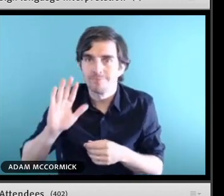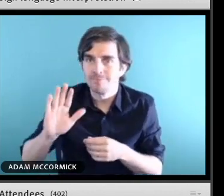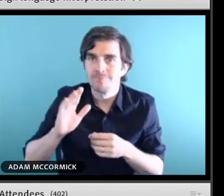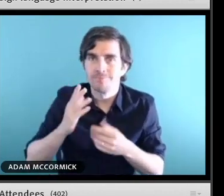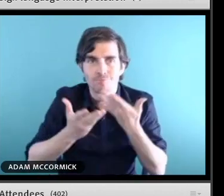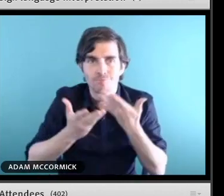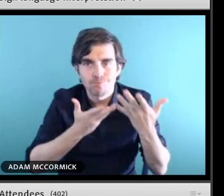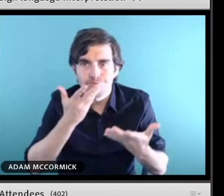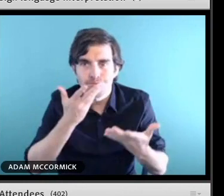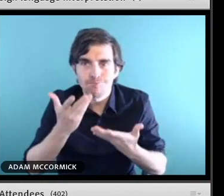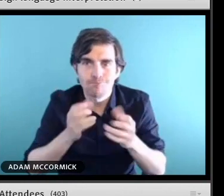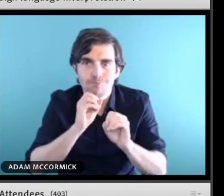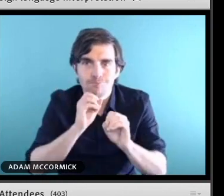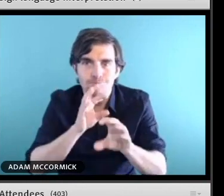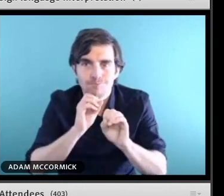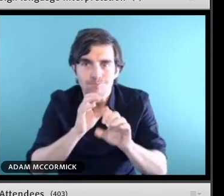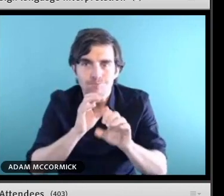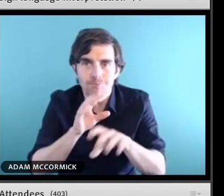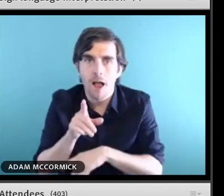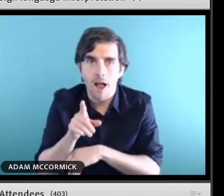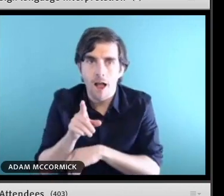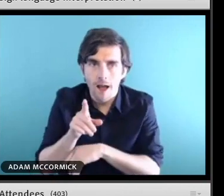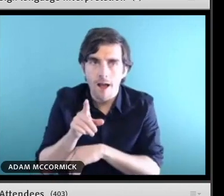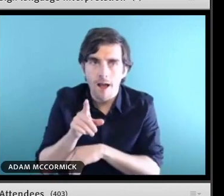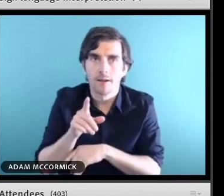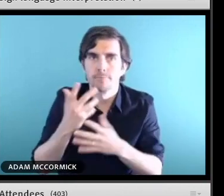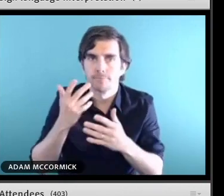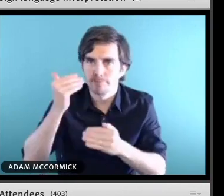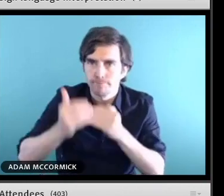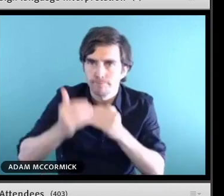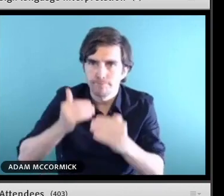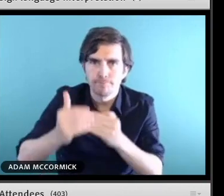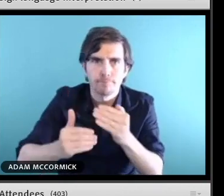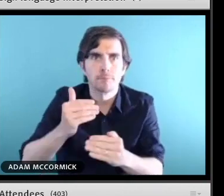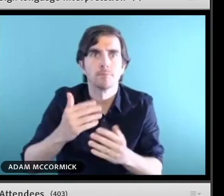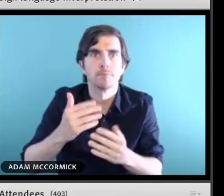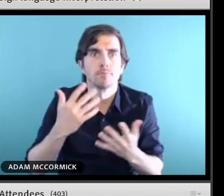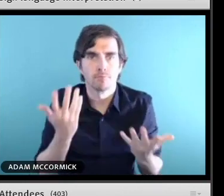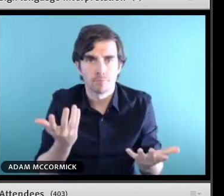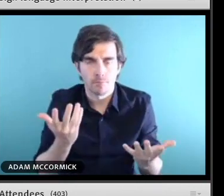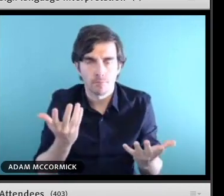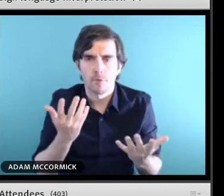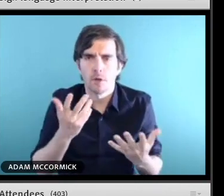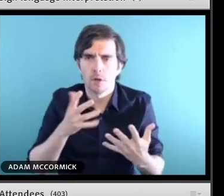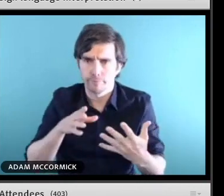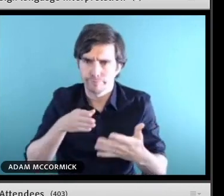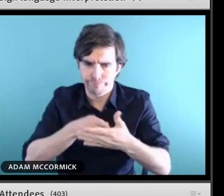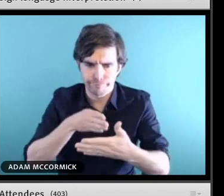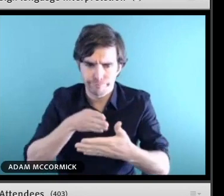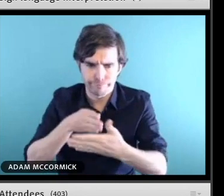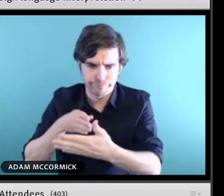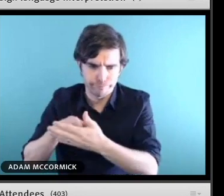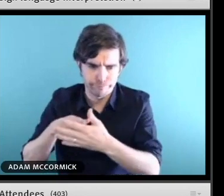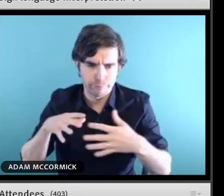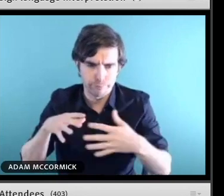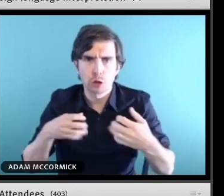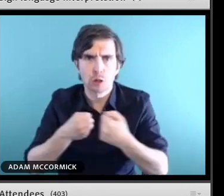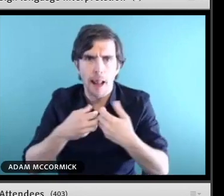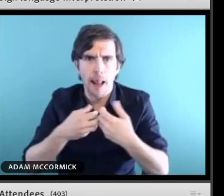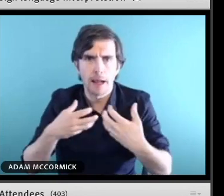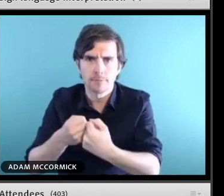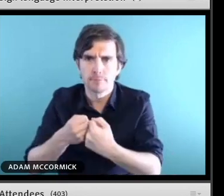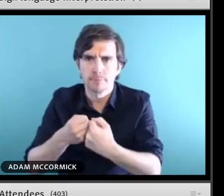the reference group has done also as a key messages document is very much welcome. So